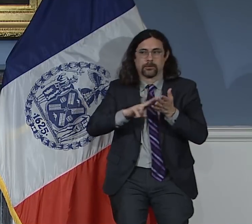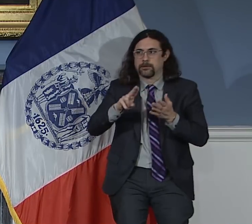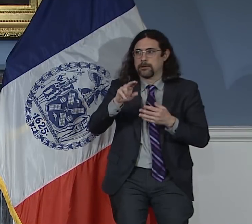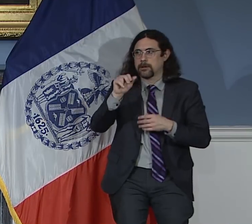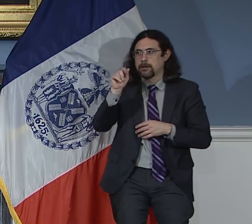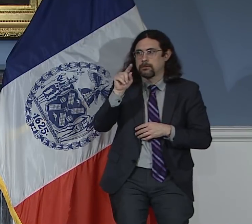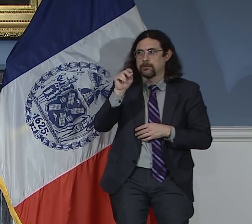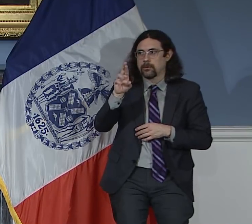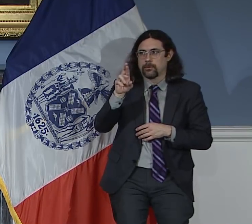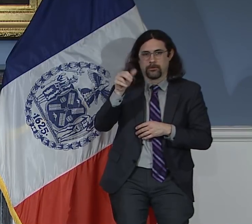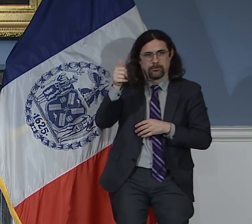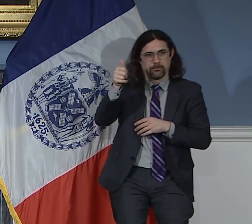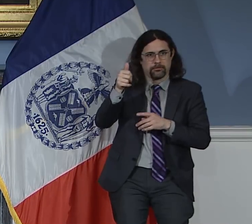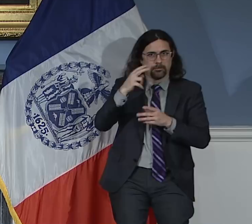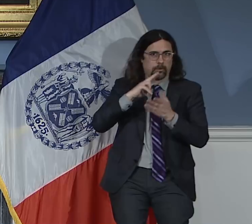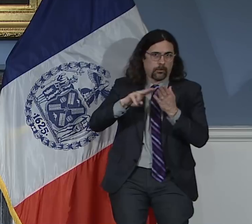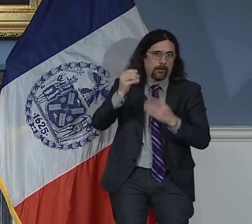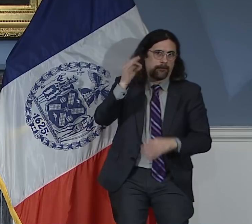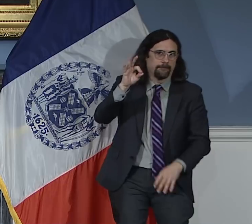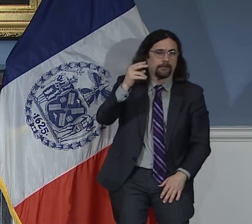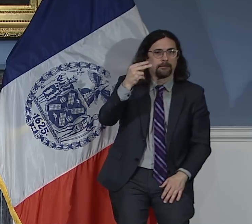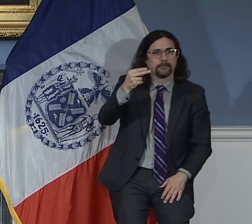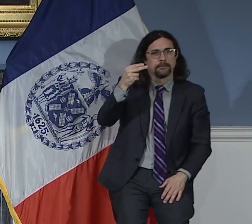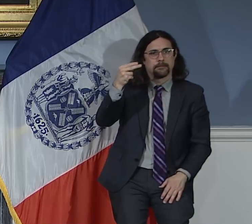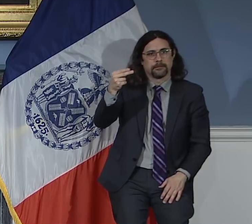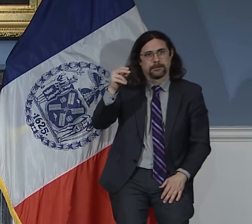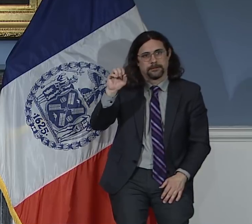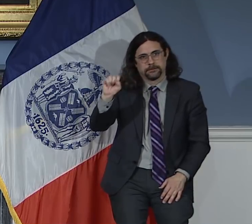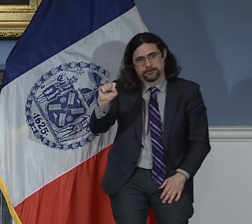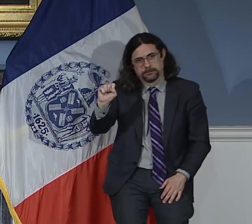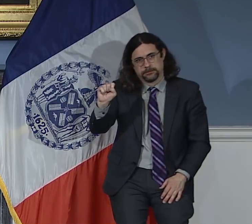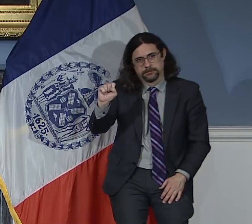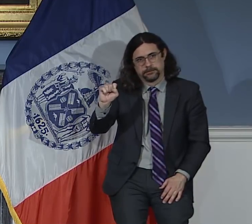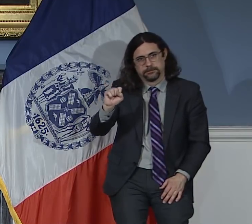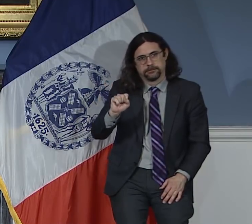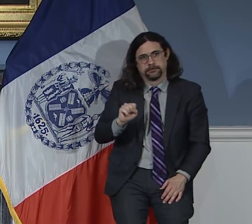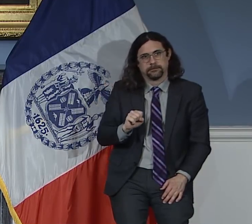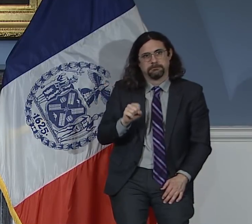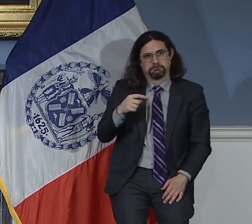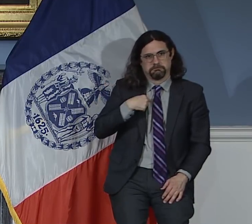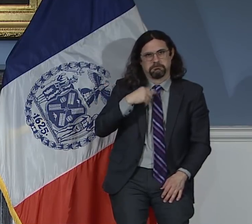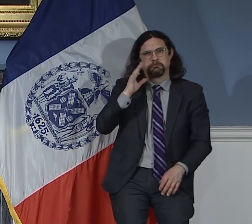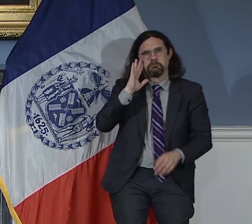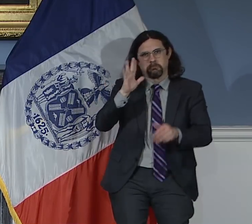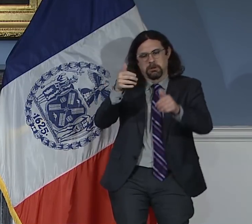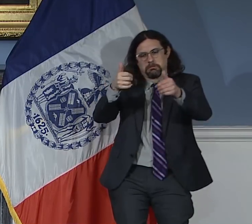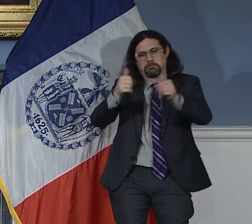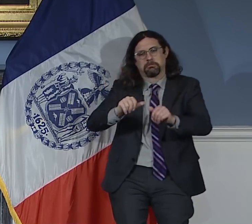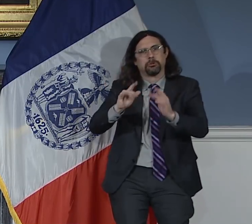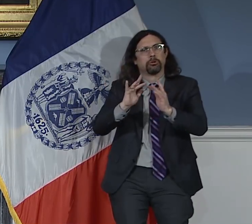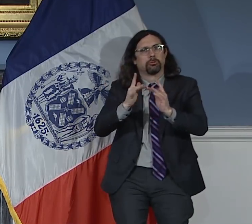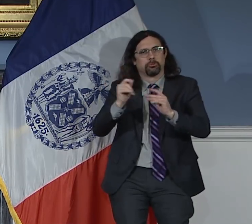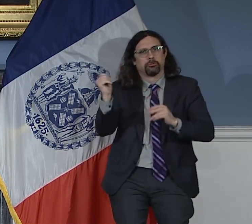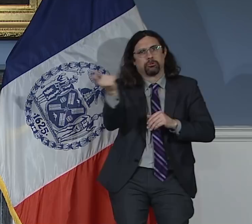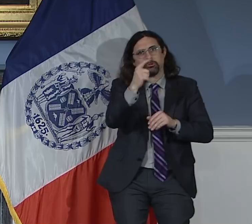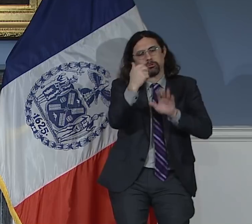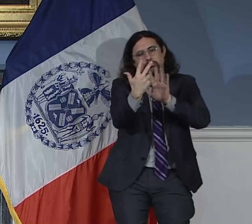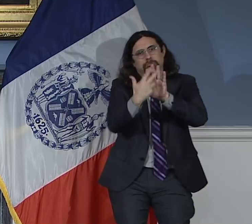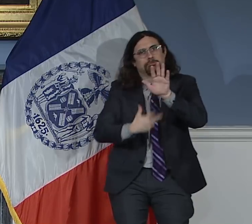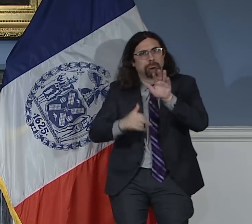HHS DELINEATING THE SUPPLY REQUEST AGAIN. THIS IS ONE OF MANY REQUESTS WE HAVMAE D E,BUT I'M DOING IT VERY PUBLICLY.